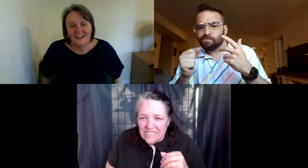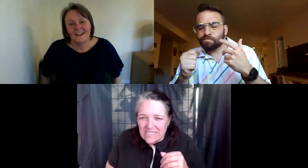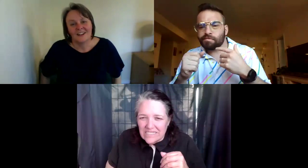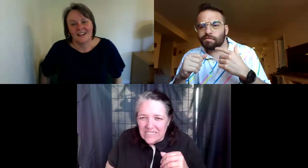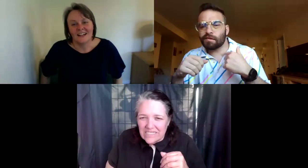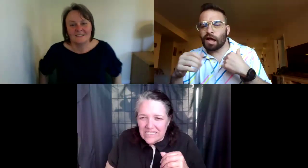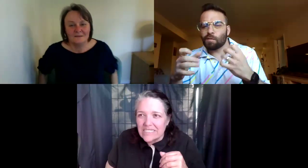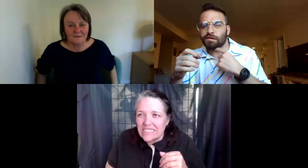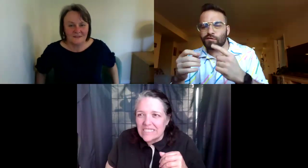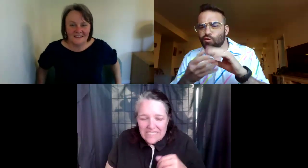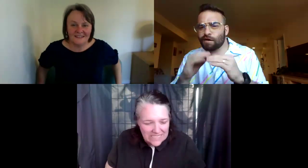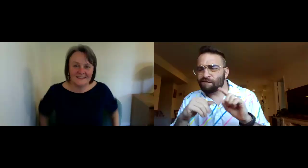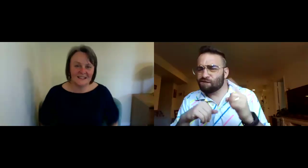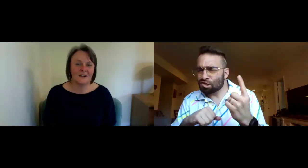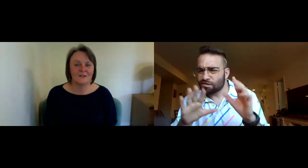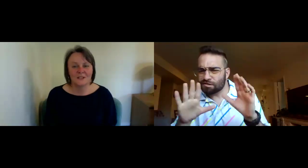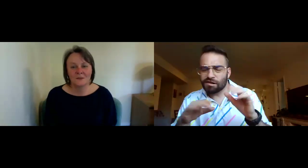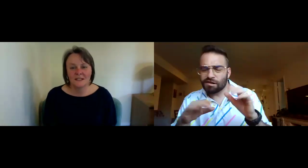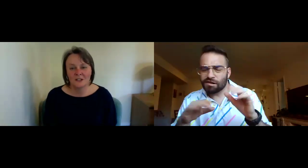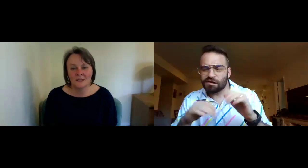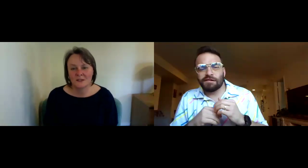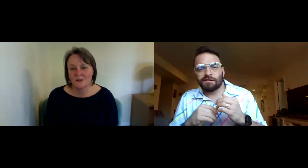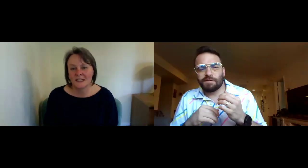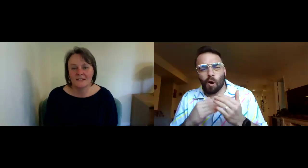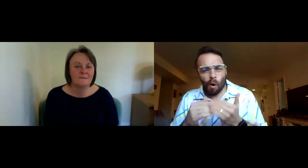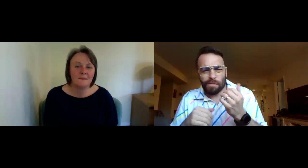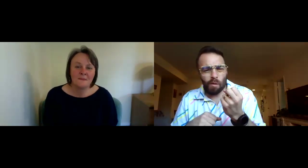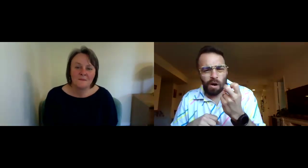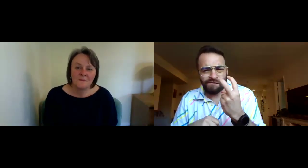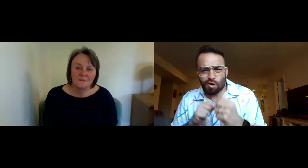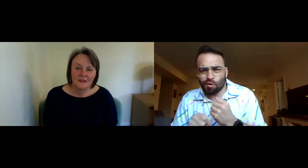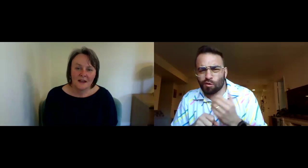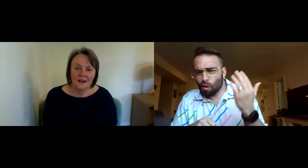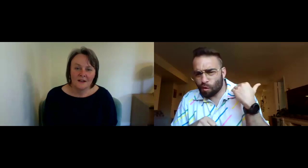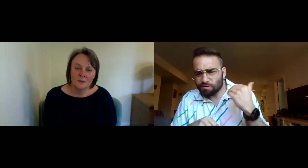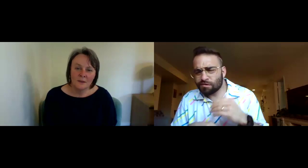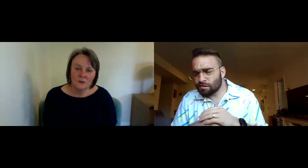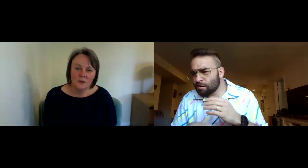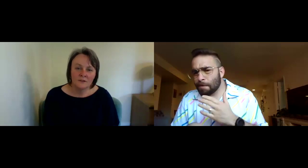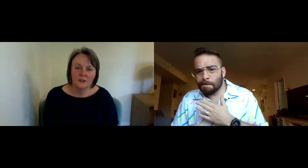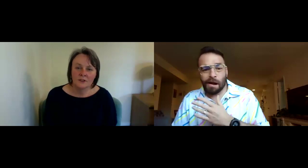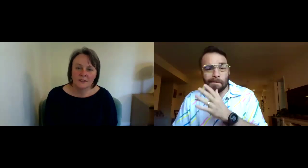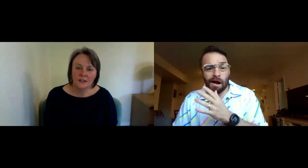All right, great. So I just want to tell you my story. So about twelve years ago,